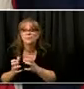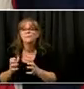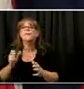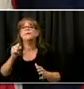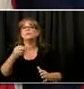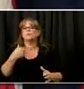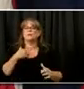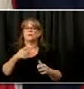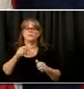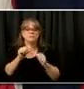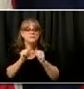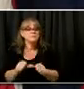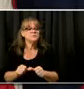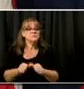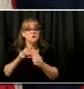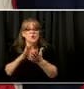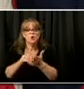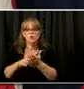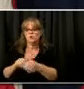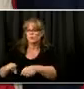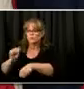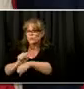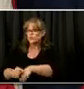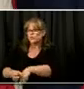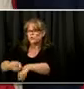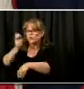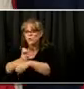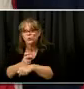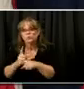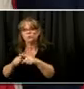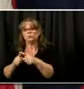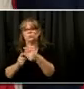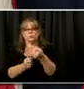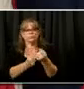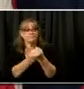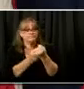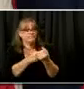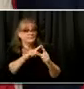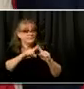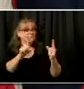do that and we absolutely need to continue that work and continue getting better at it